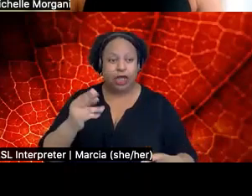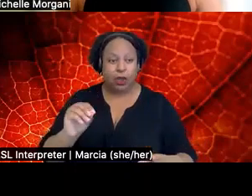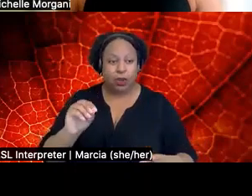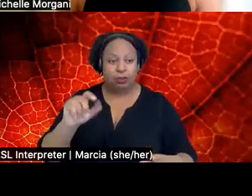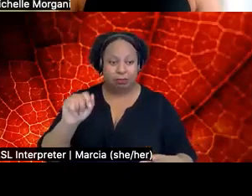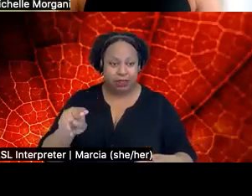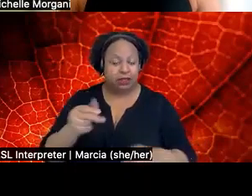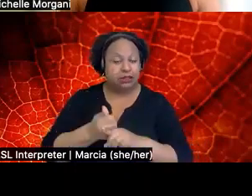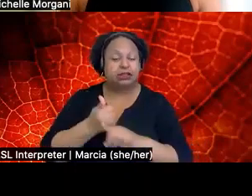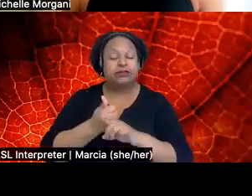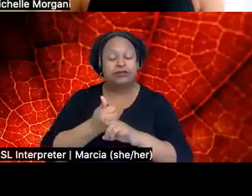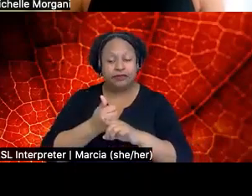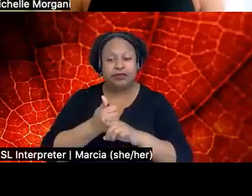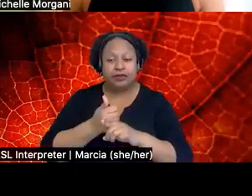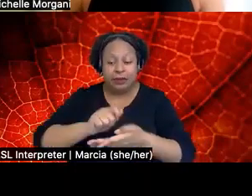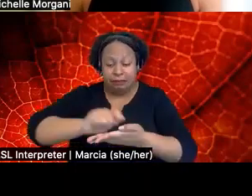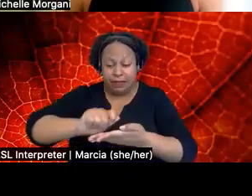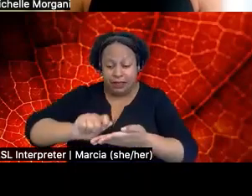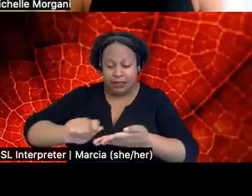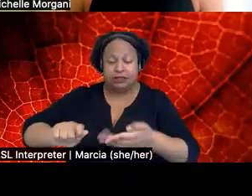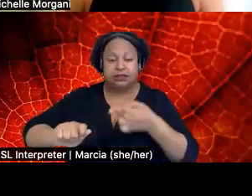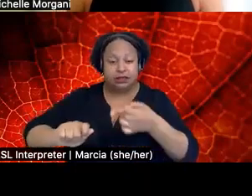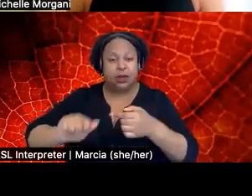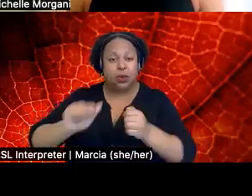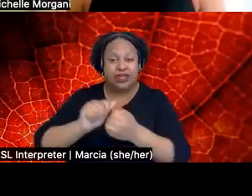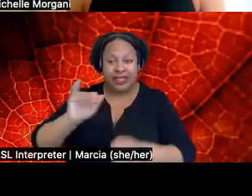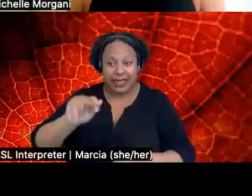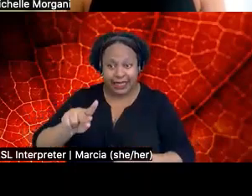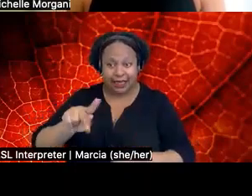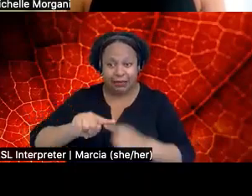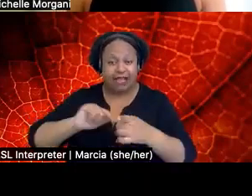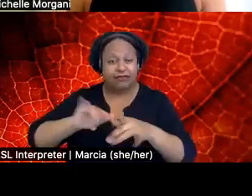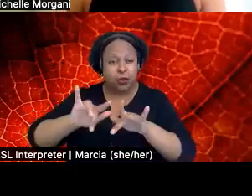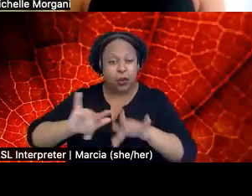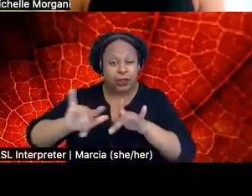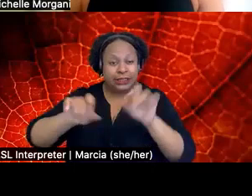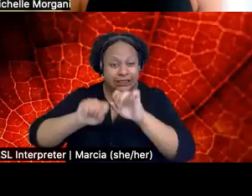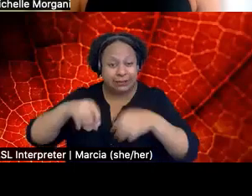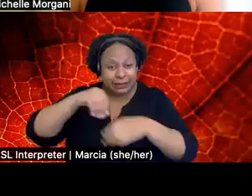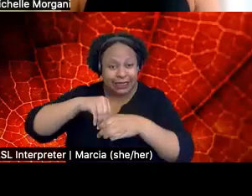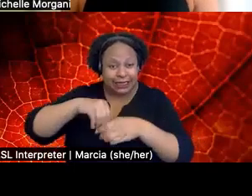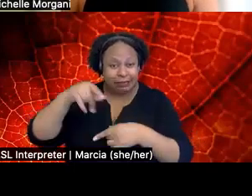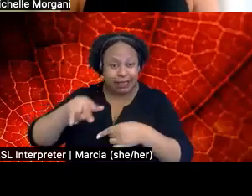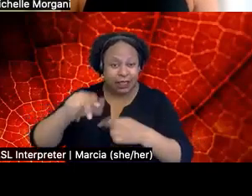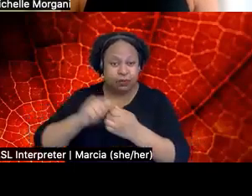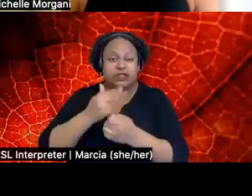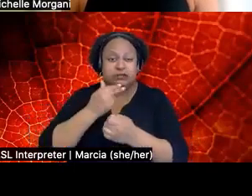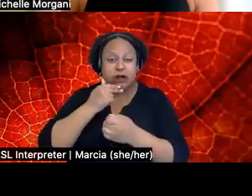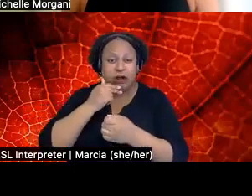but it has a recorder built into the pen. And it also has a little camera that watches what you write.